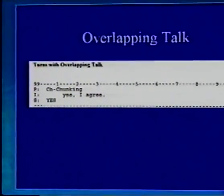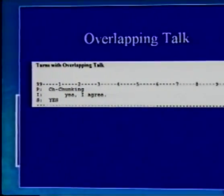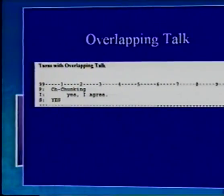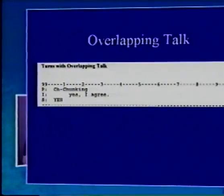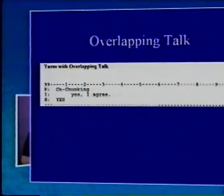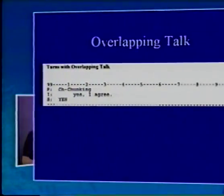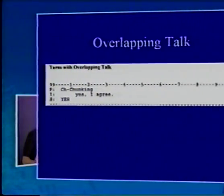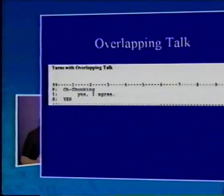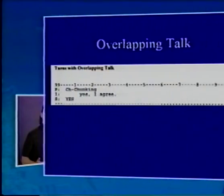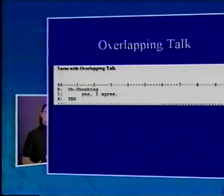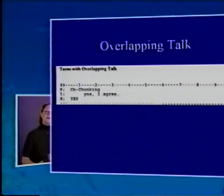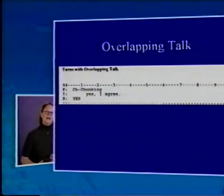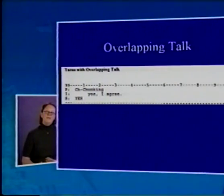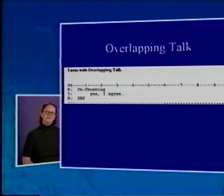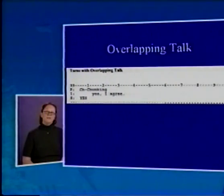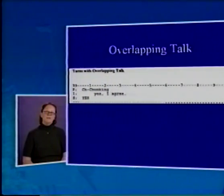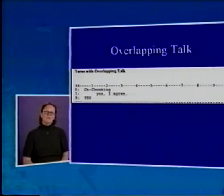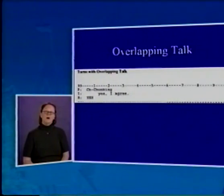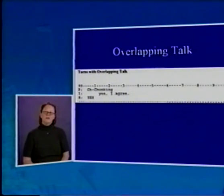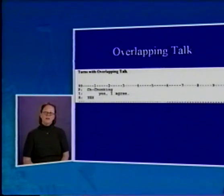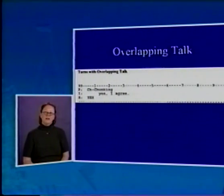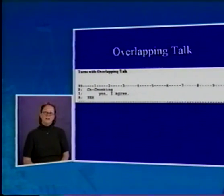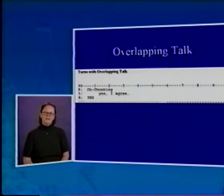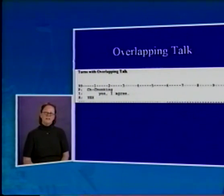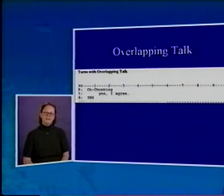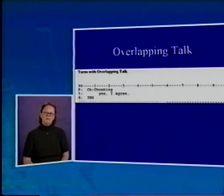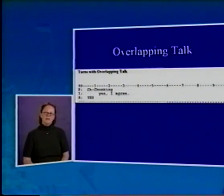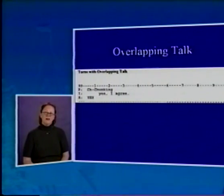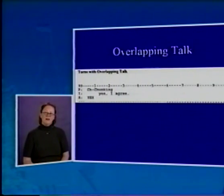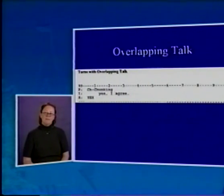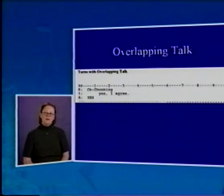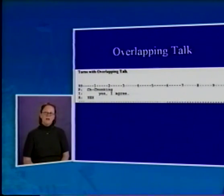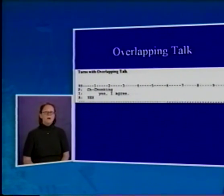This means that the professor and the student are talking at the same time.